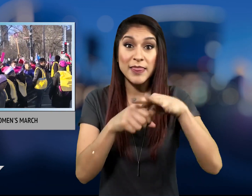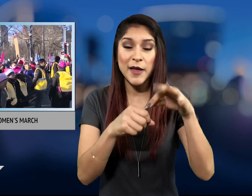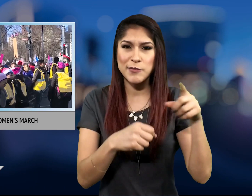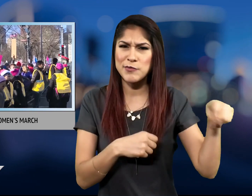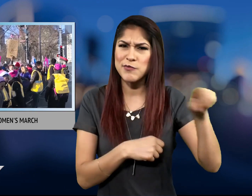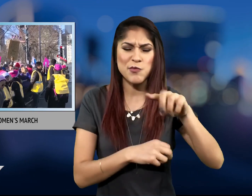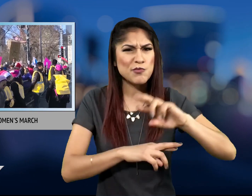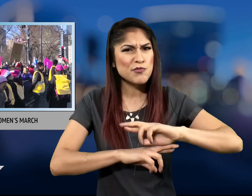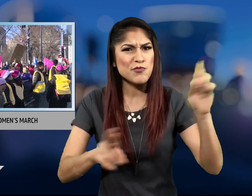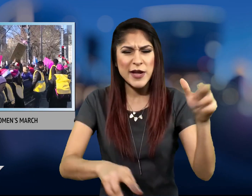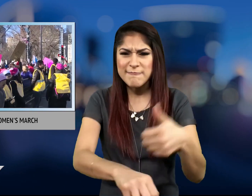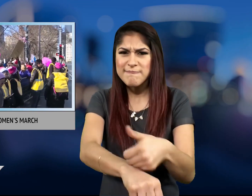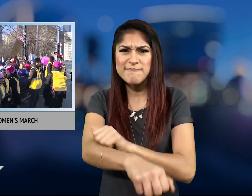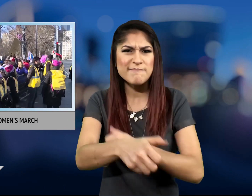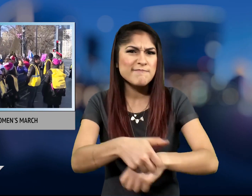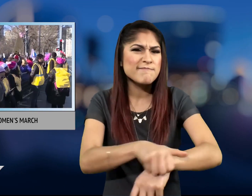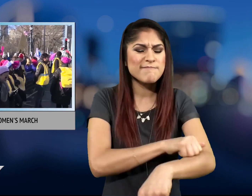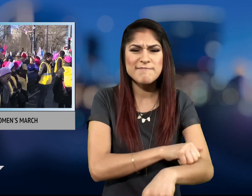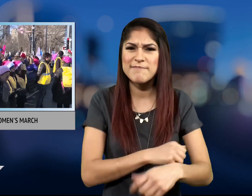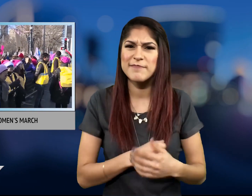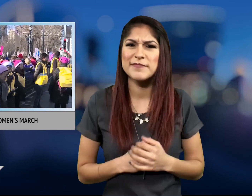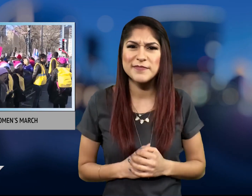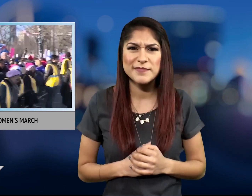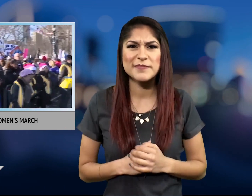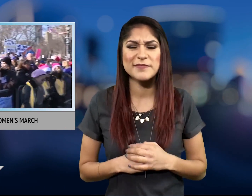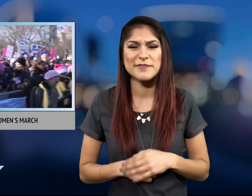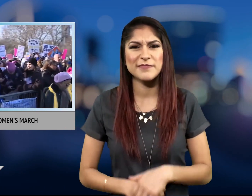ready to focus its attention on this year's midterm elections.